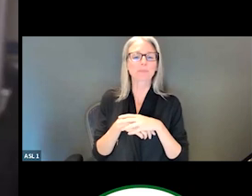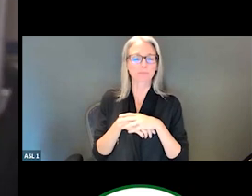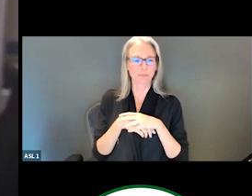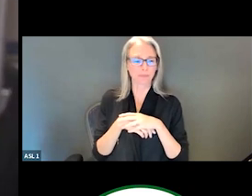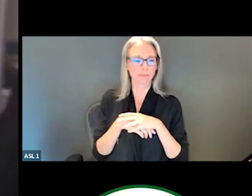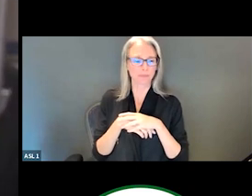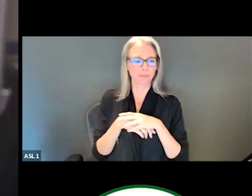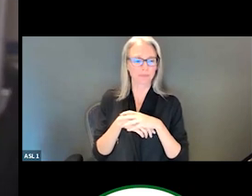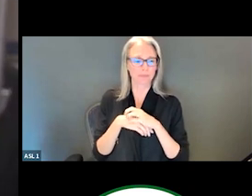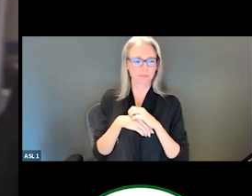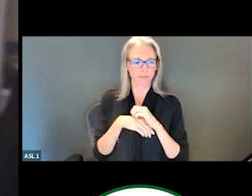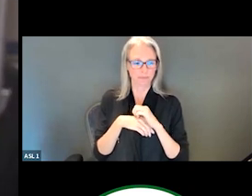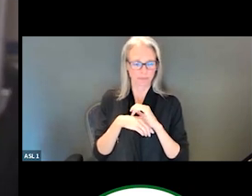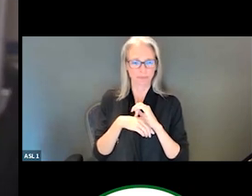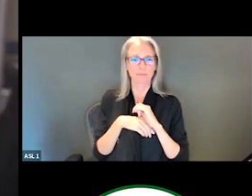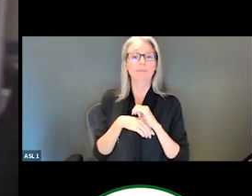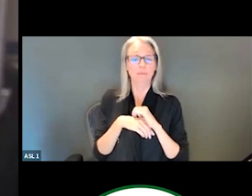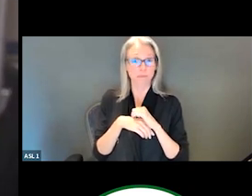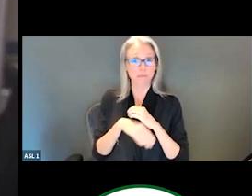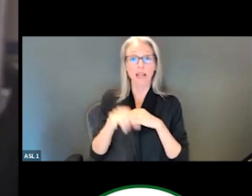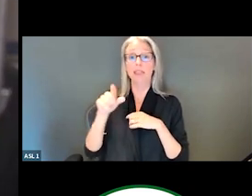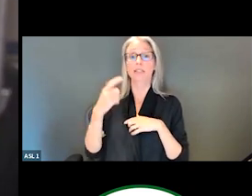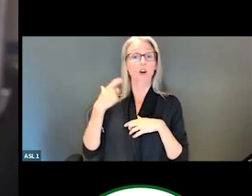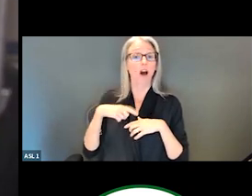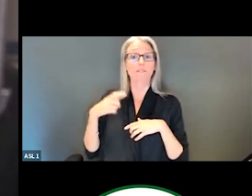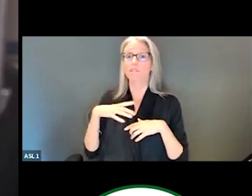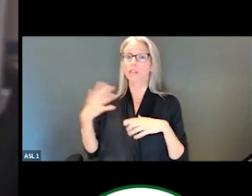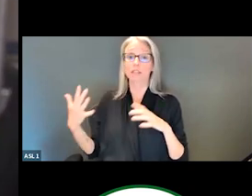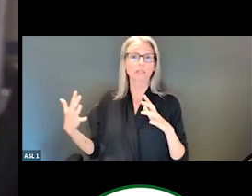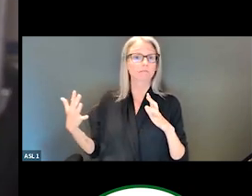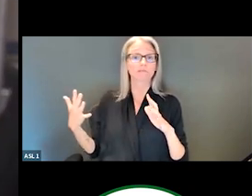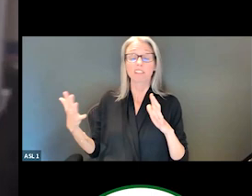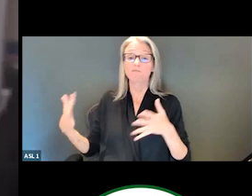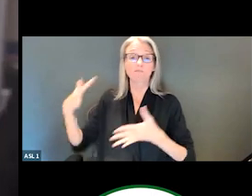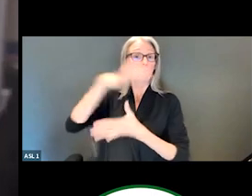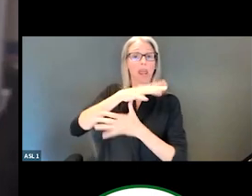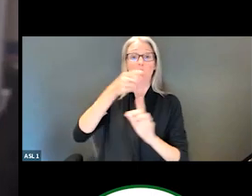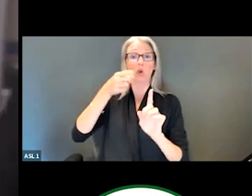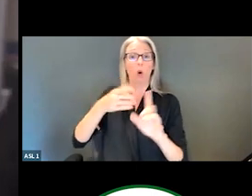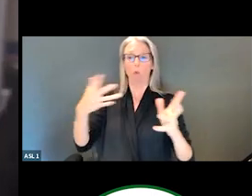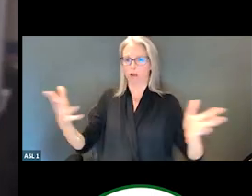And, and so we wanted to create a directory to make it easier for each of you to reach